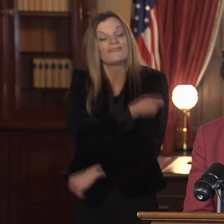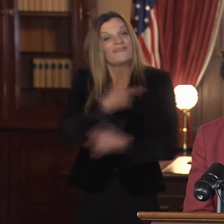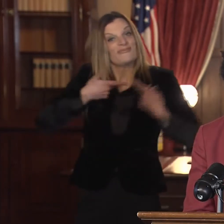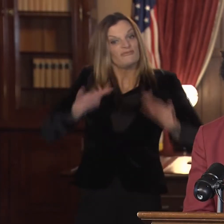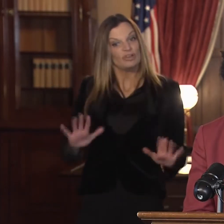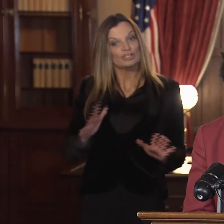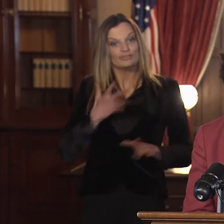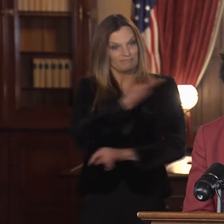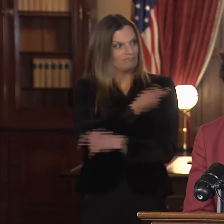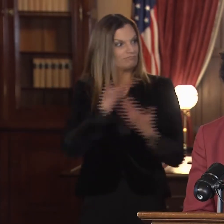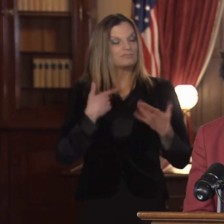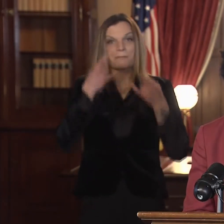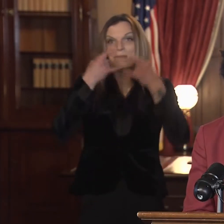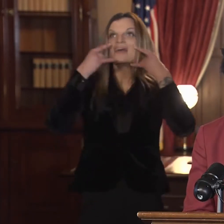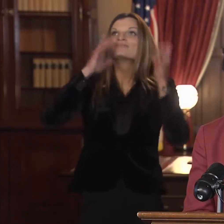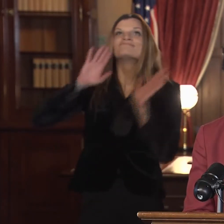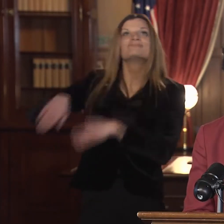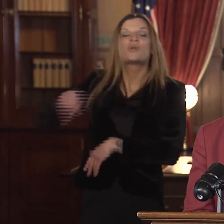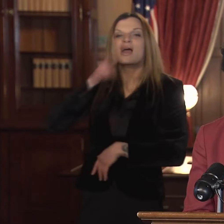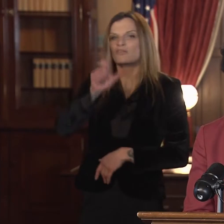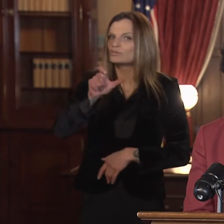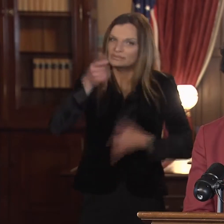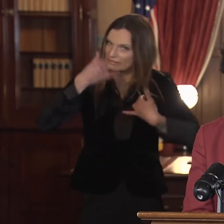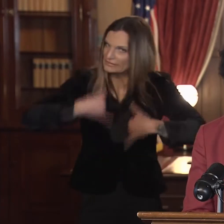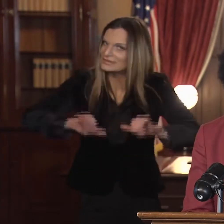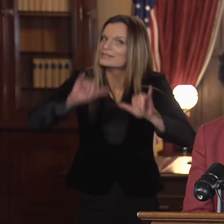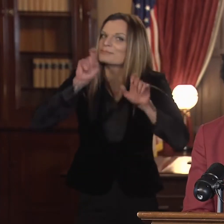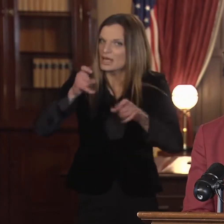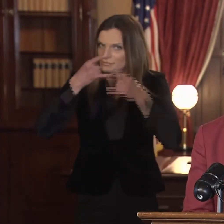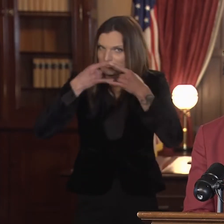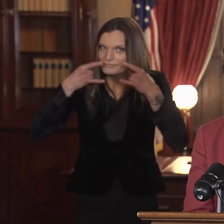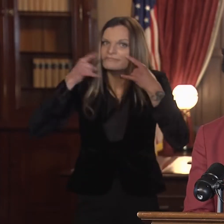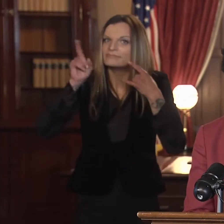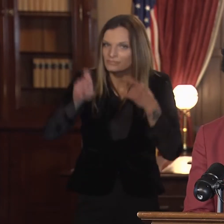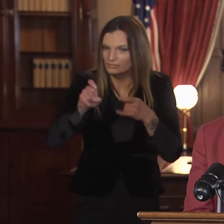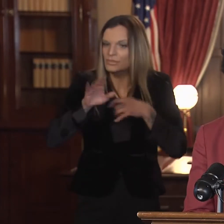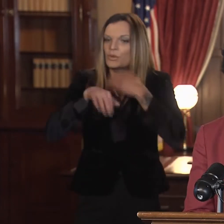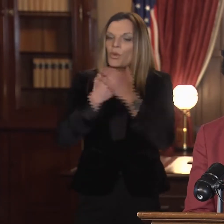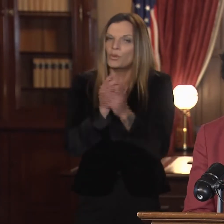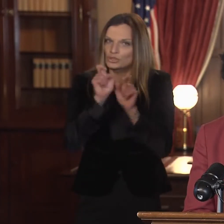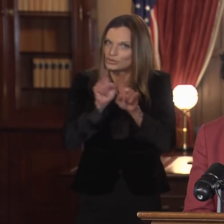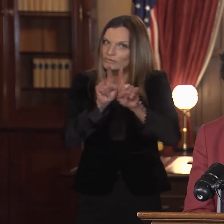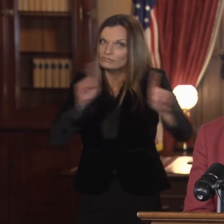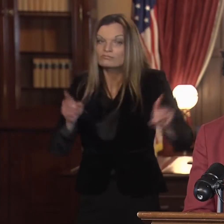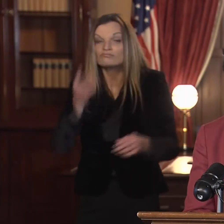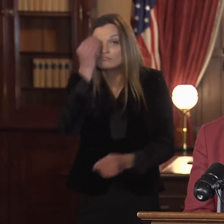AFTER YOU GET YOUR VACCINE YOU'LL STILL NEED TO WEAR YOUR MASK. PRACTICE SOCIAL DISTANCING AND